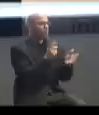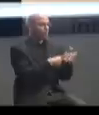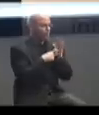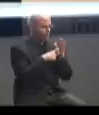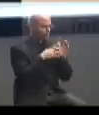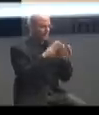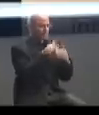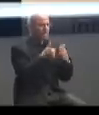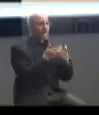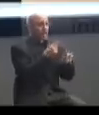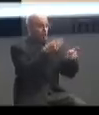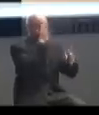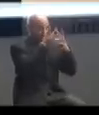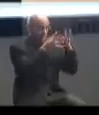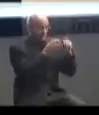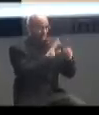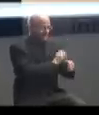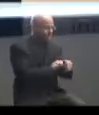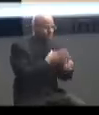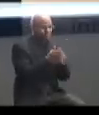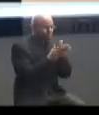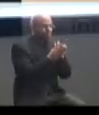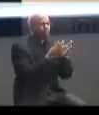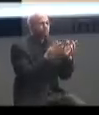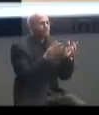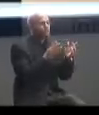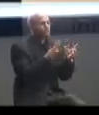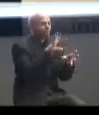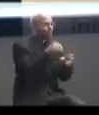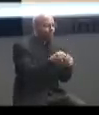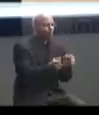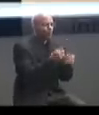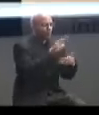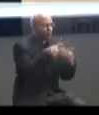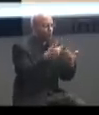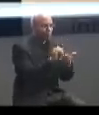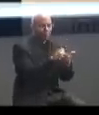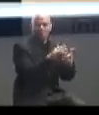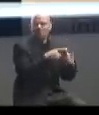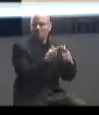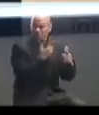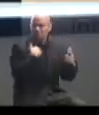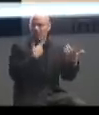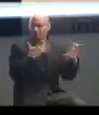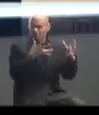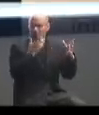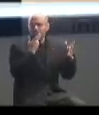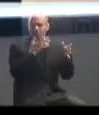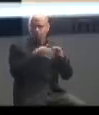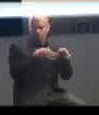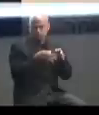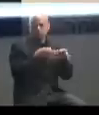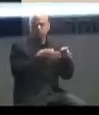NANCY IS PUTTING THEIR CREATIVE ENERGY TO WORK SO THE ENERGY CAN MOVE MARKETS, AS I DESCRIBED EARLIER DURING MY REMARKS.